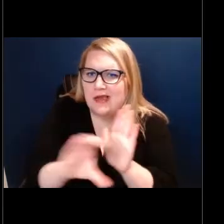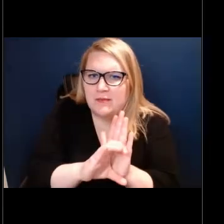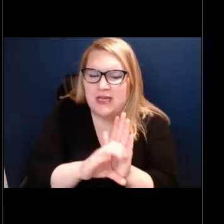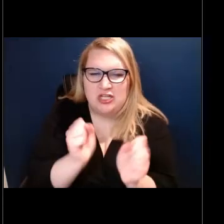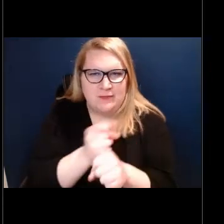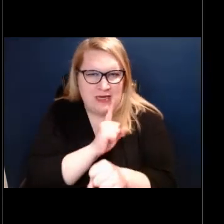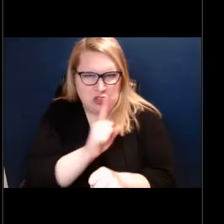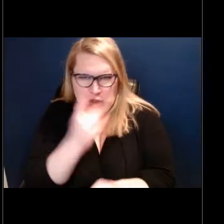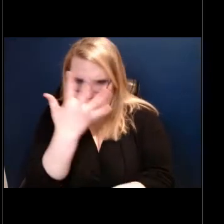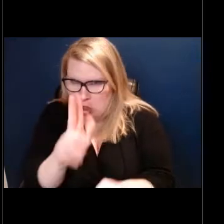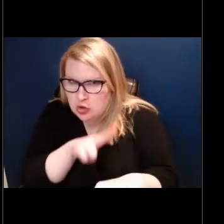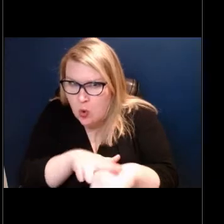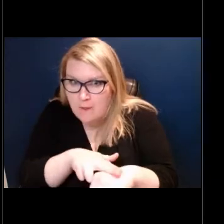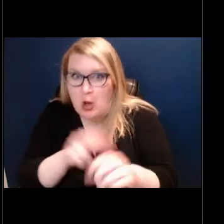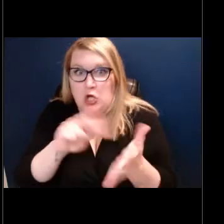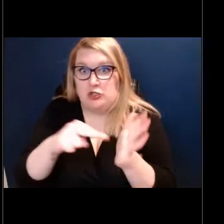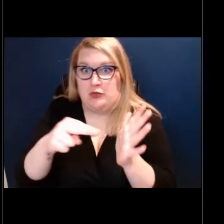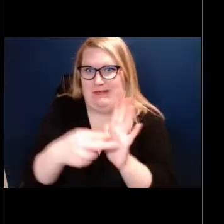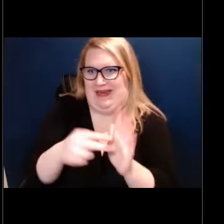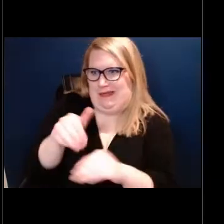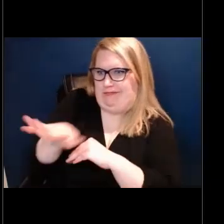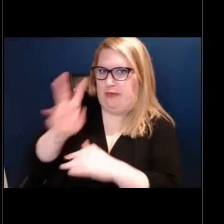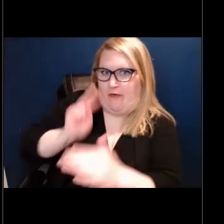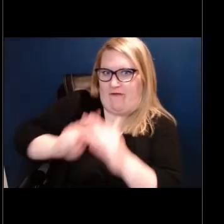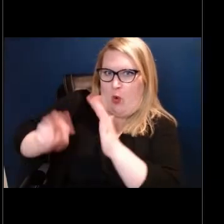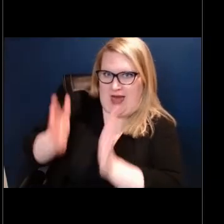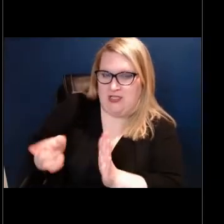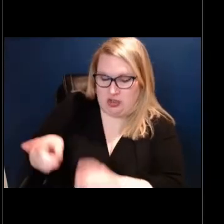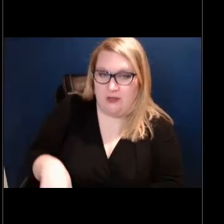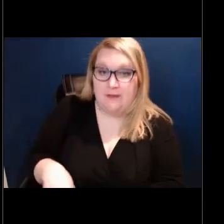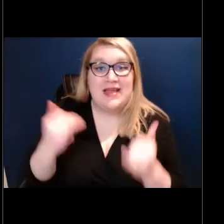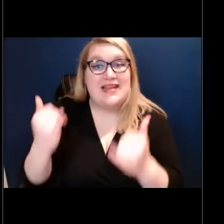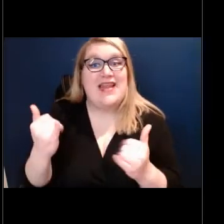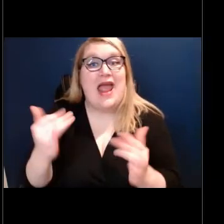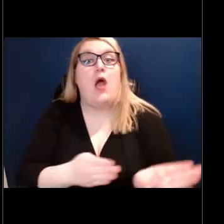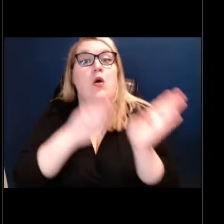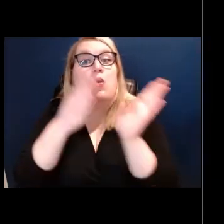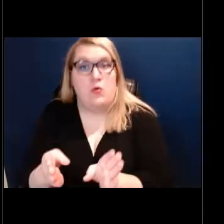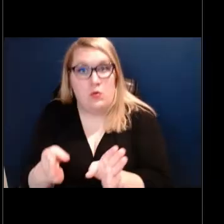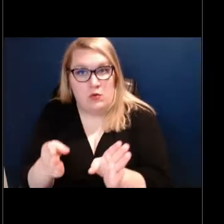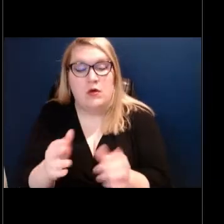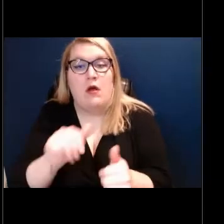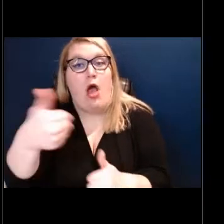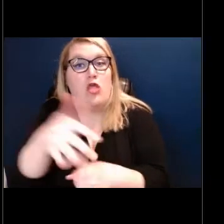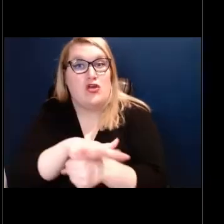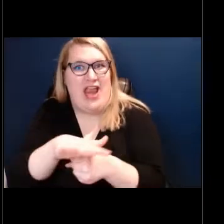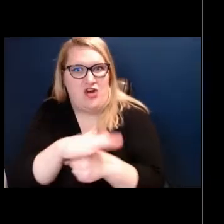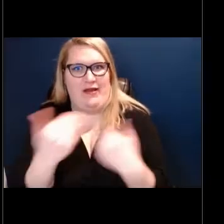So when it goes to the forecasters. And now we're over into another area, where there's a lot more of the observations